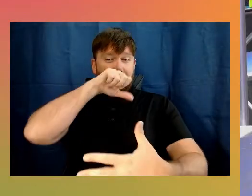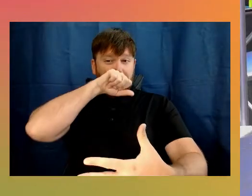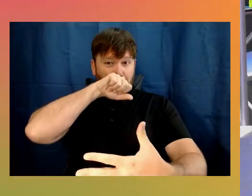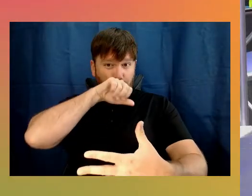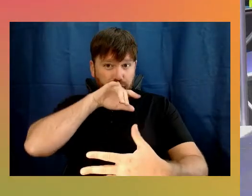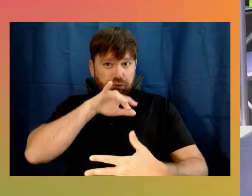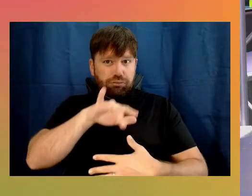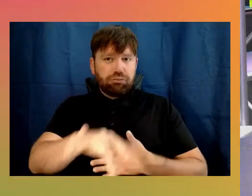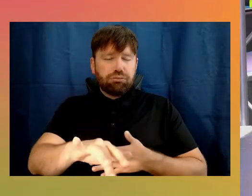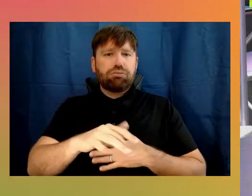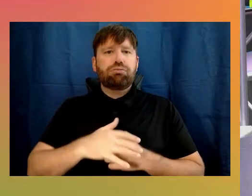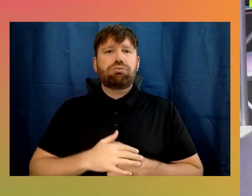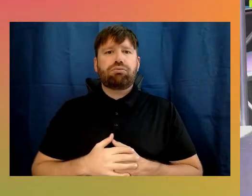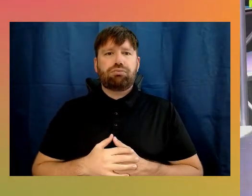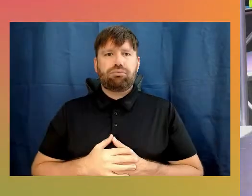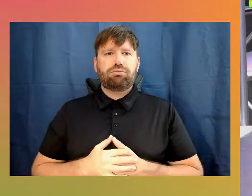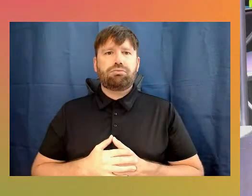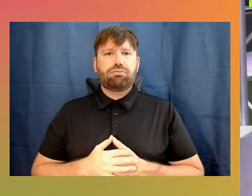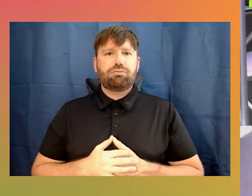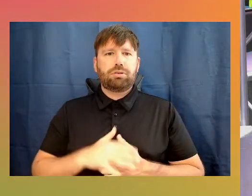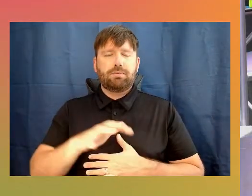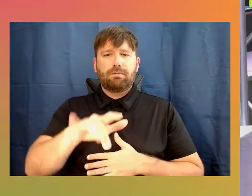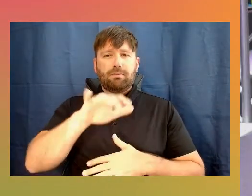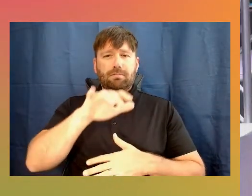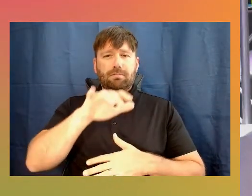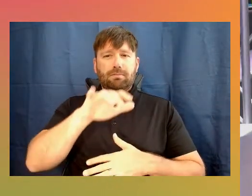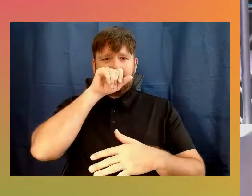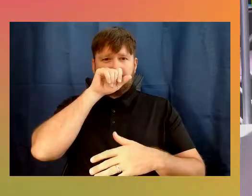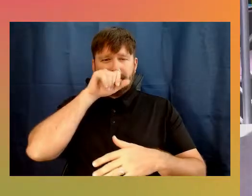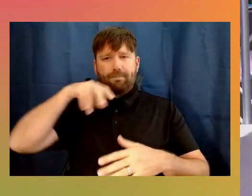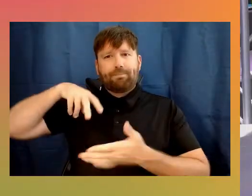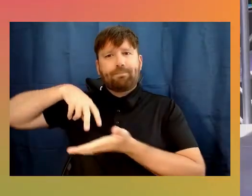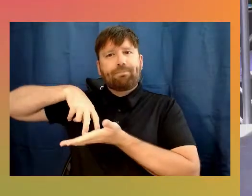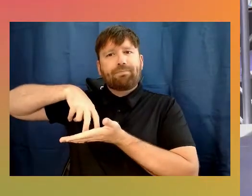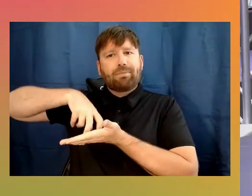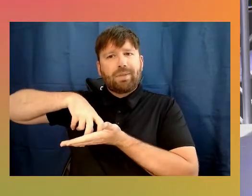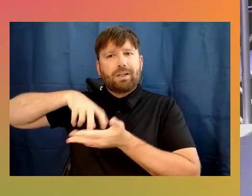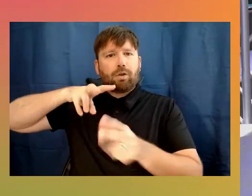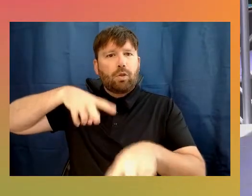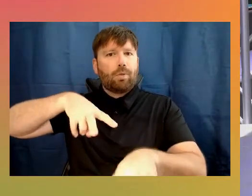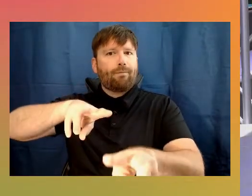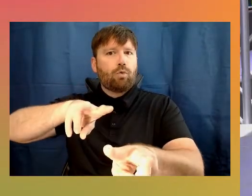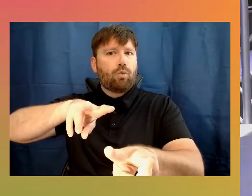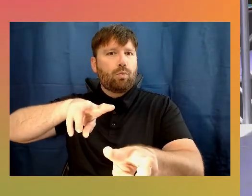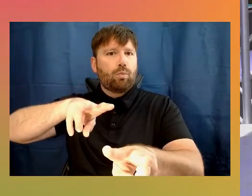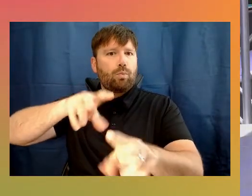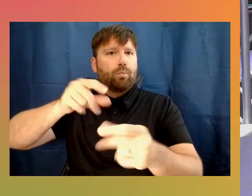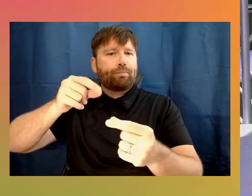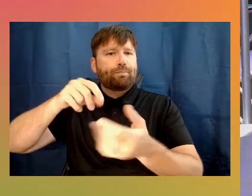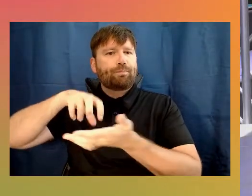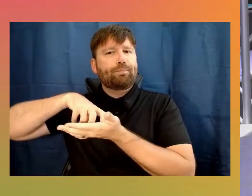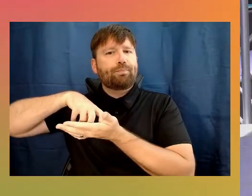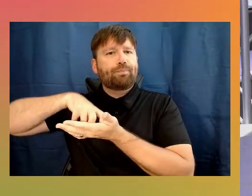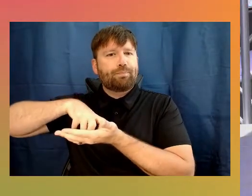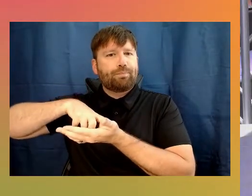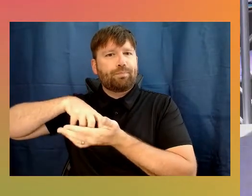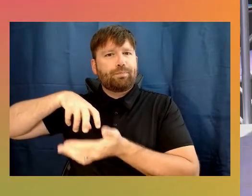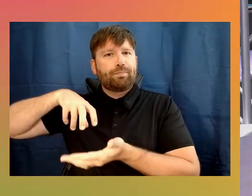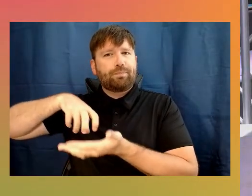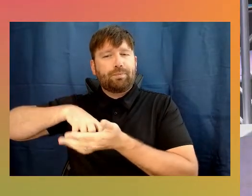TAKE A BIG INHALE. A BIG FULL EXHALE OUT. GOOD. INHALE. BEND THE KNEES.